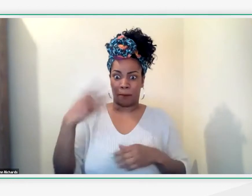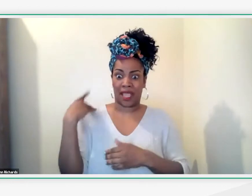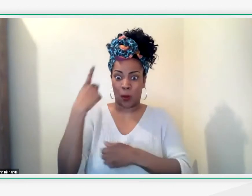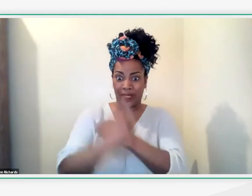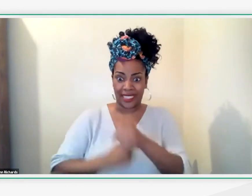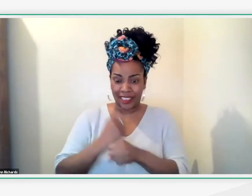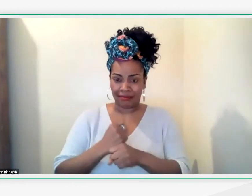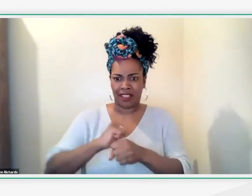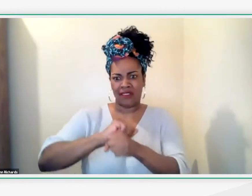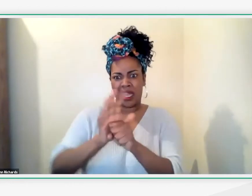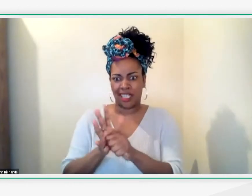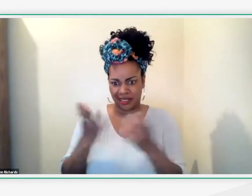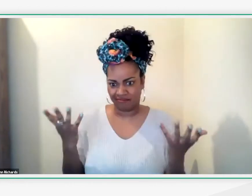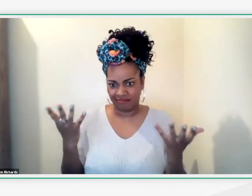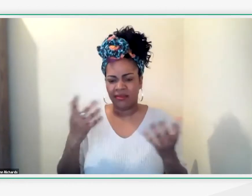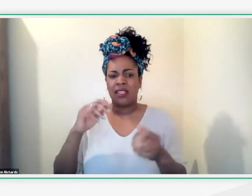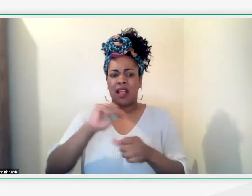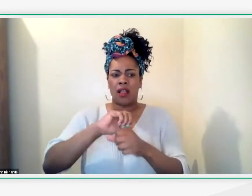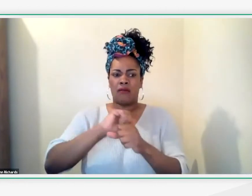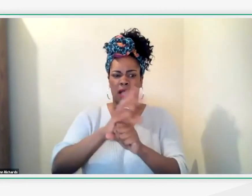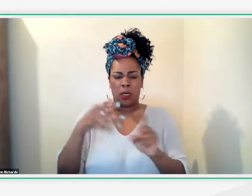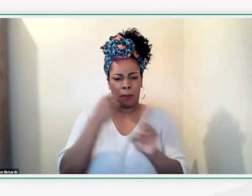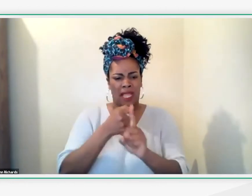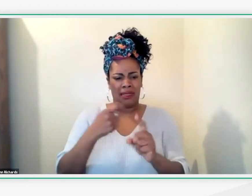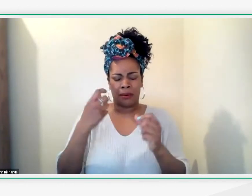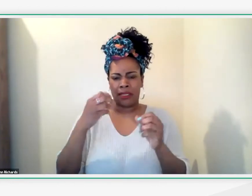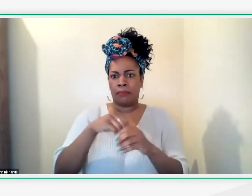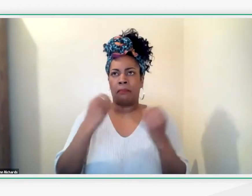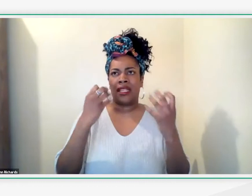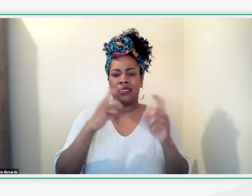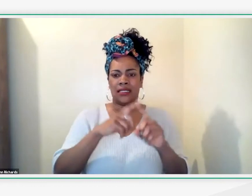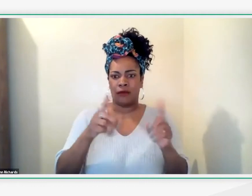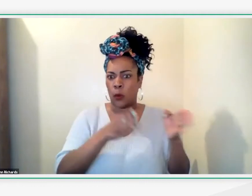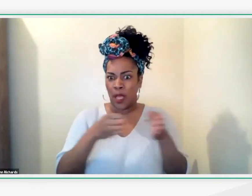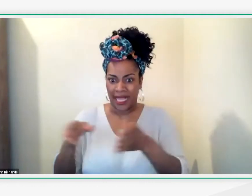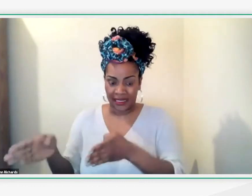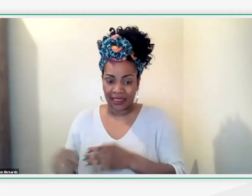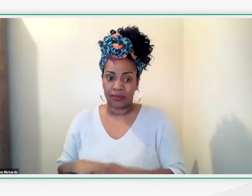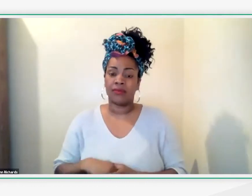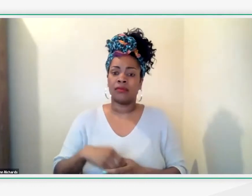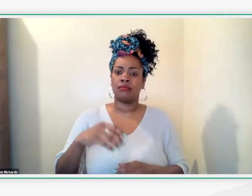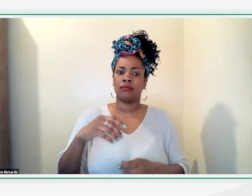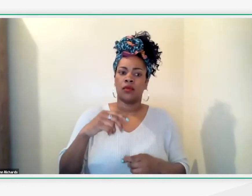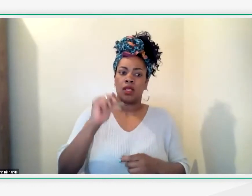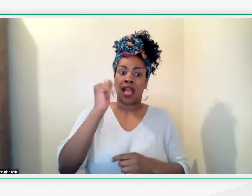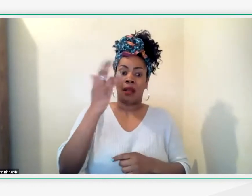So, maybe you all weren't aware, but last year COVID-19 impacted us greatly in different ways.